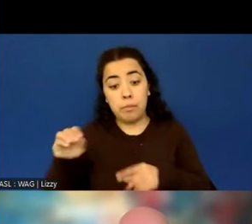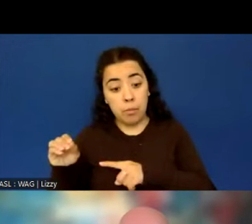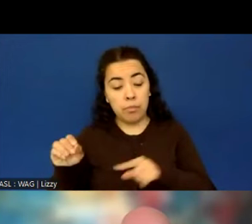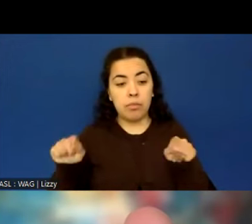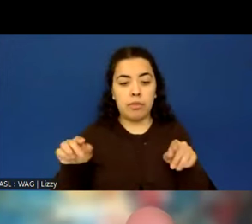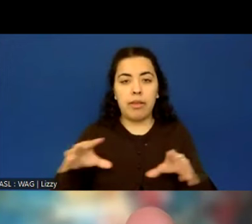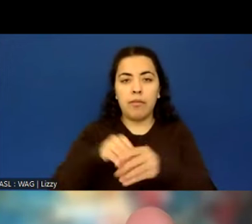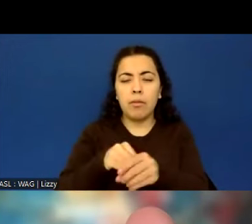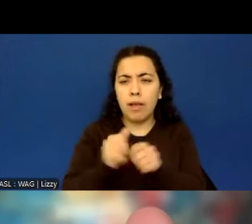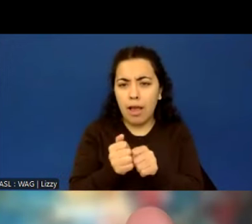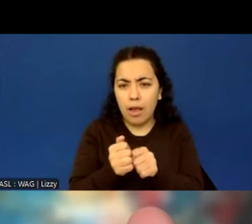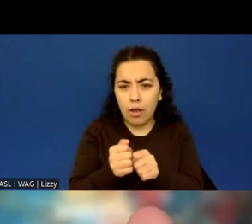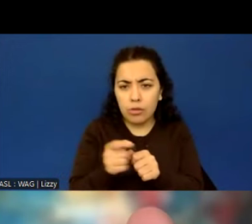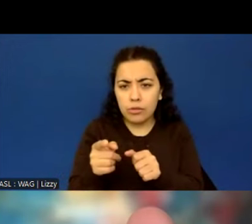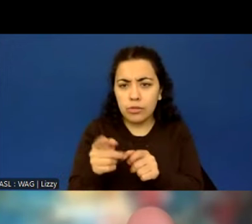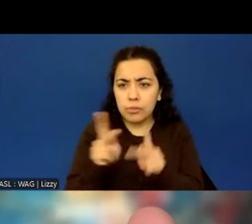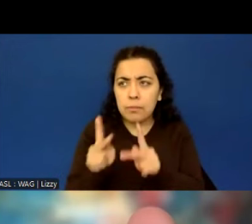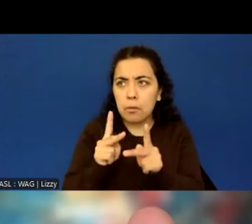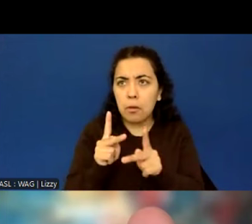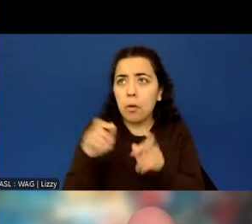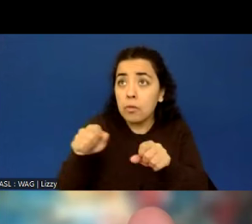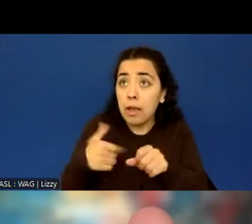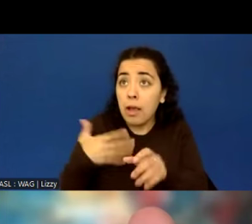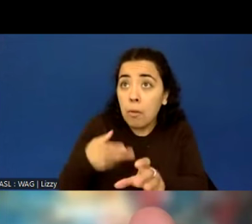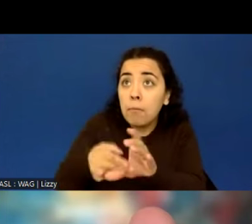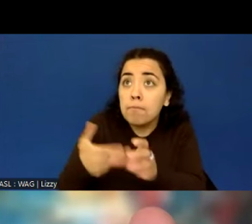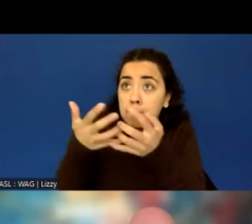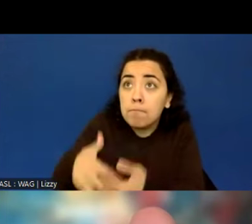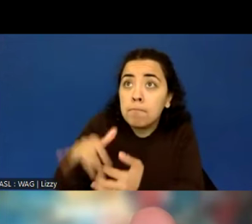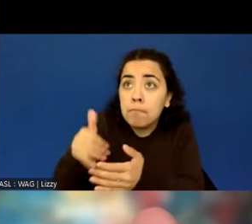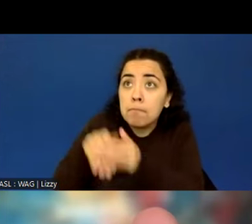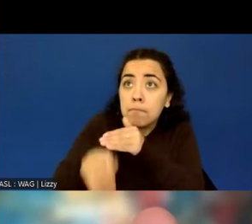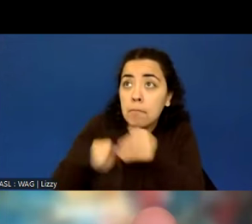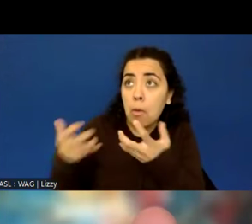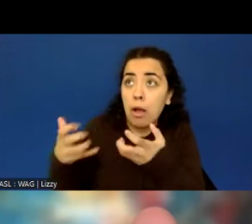you got buy-in at that phase? >> JEFF ADAMS: I'd like to defer